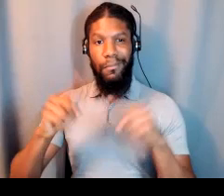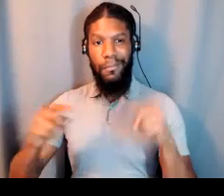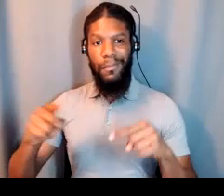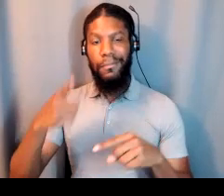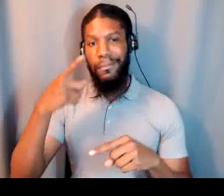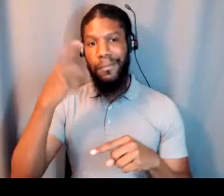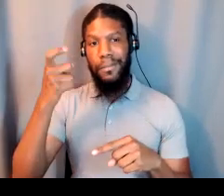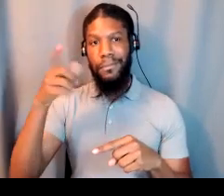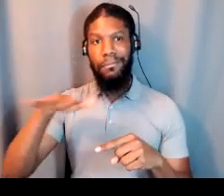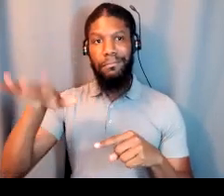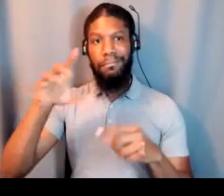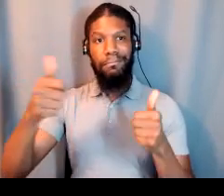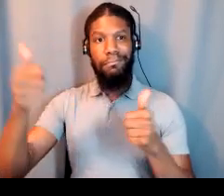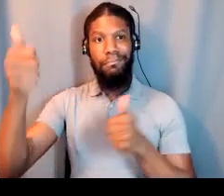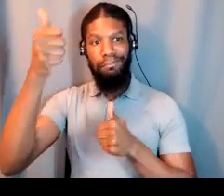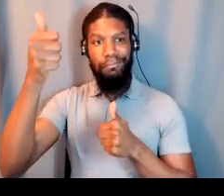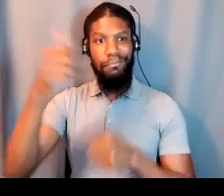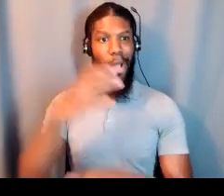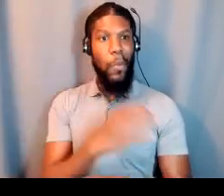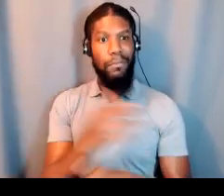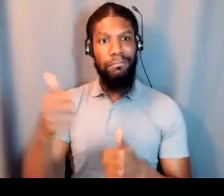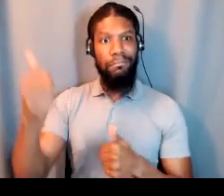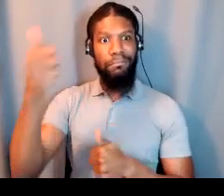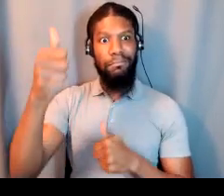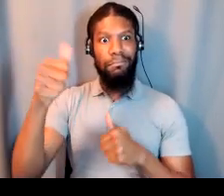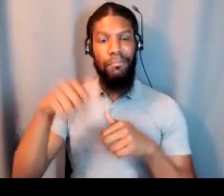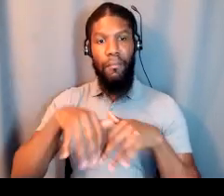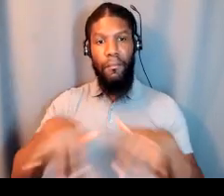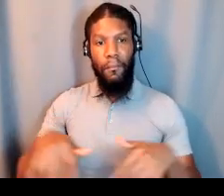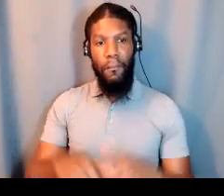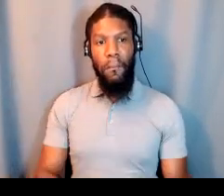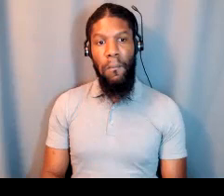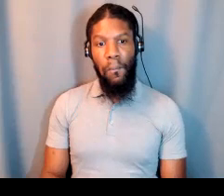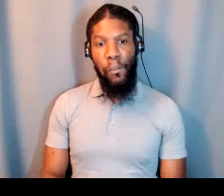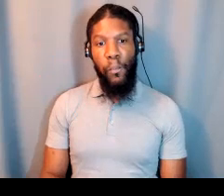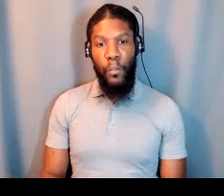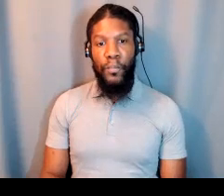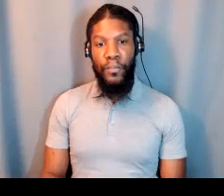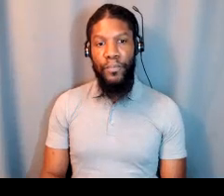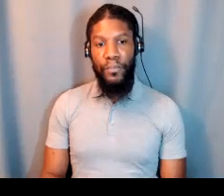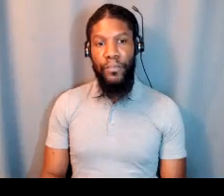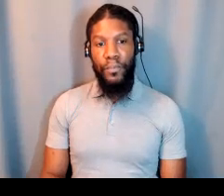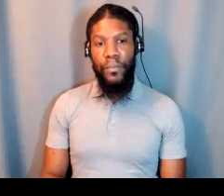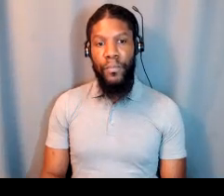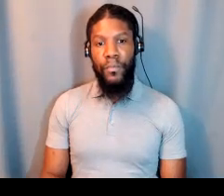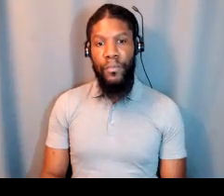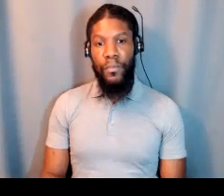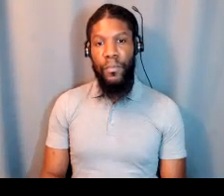However, I didn't use all the items in my analysis. Again like so much of writing center scholarship, Suhr-Sytsma and Brown focus